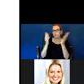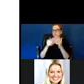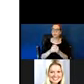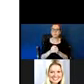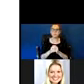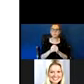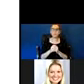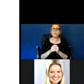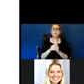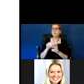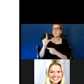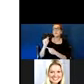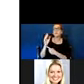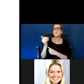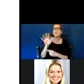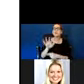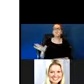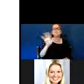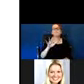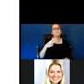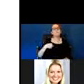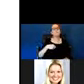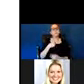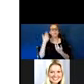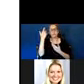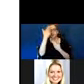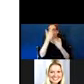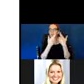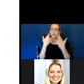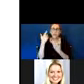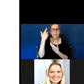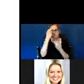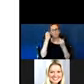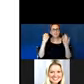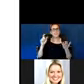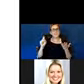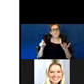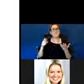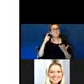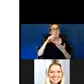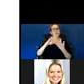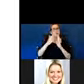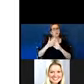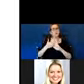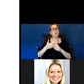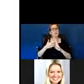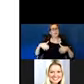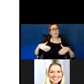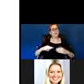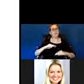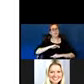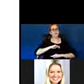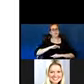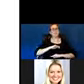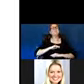the great unmet behavioral health needs that this community has. So in 2017 we were able to start